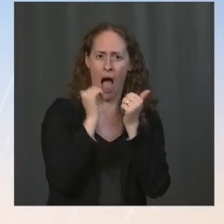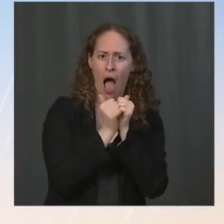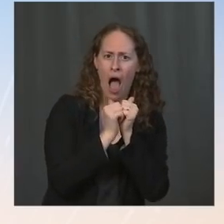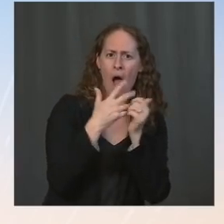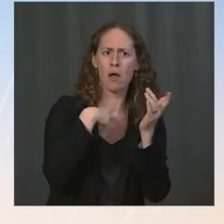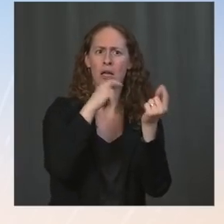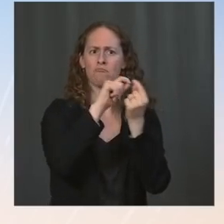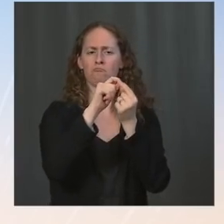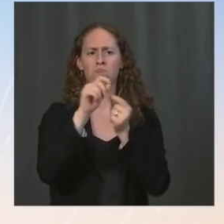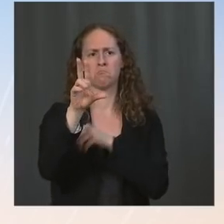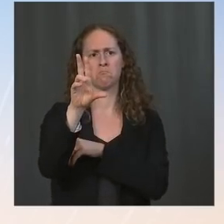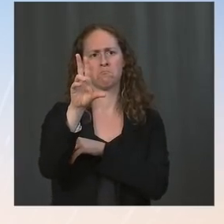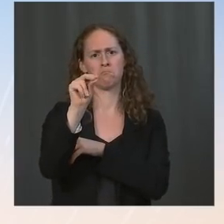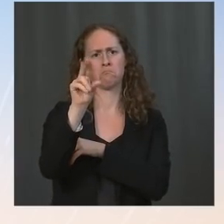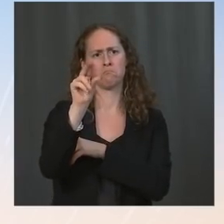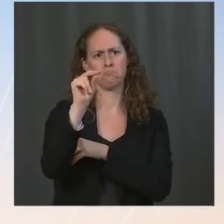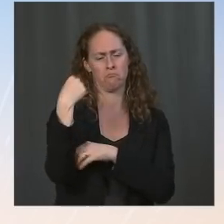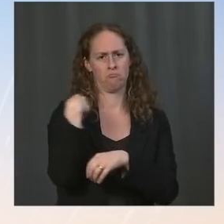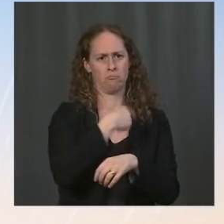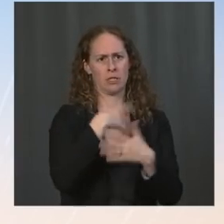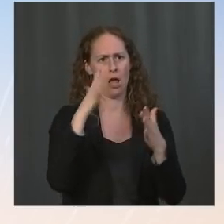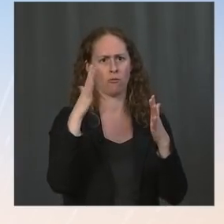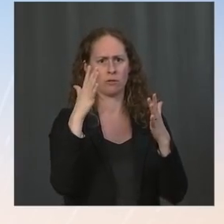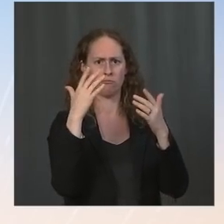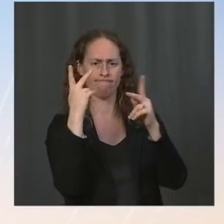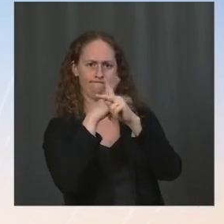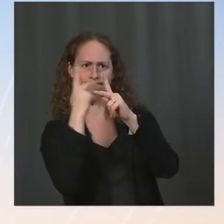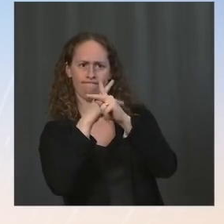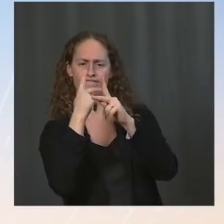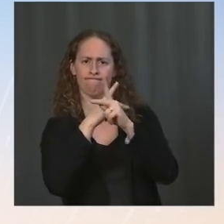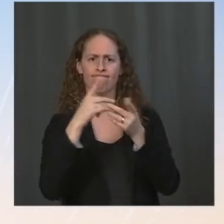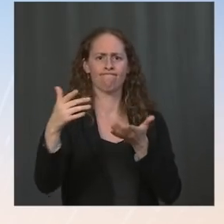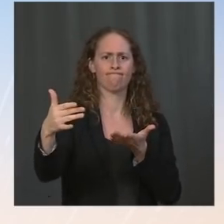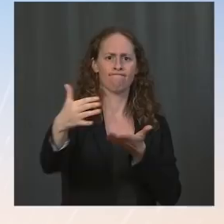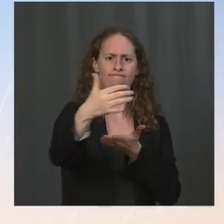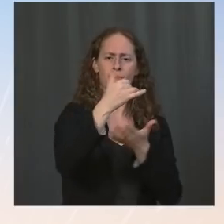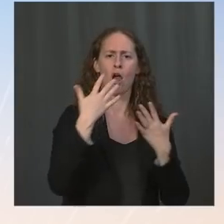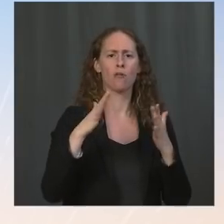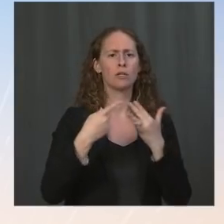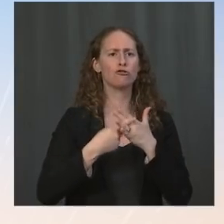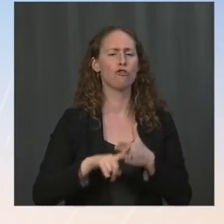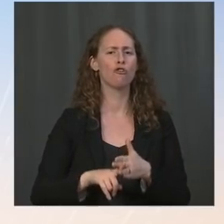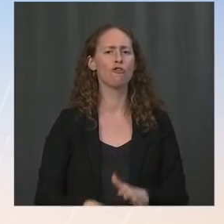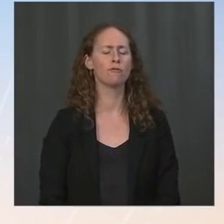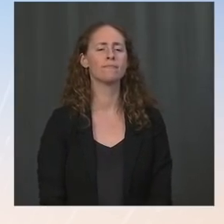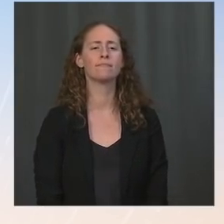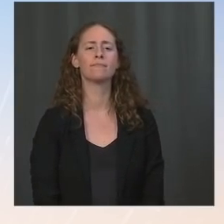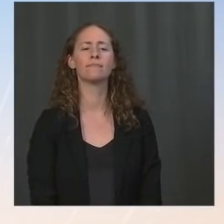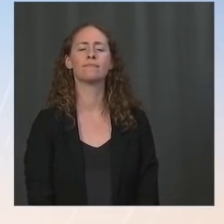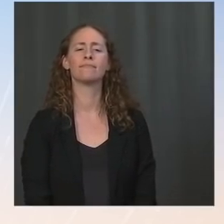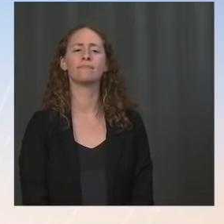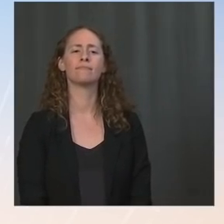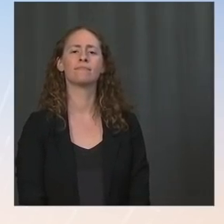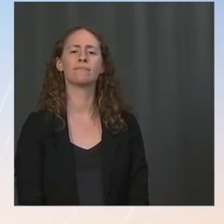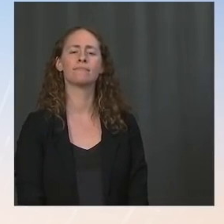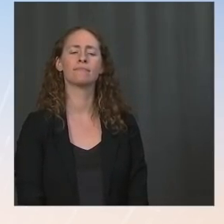I will also reiterate something that our National Security Advisor said just last week: We had to make an assessment, several weeks ago,